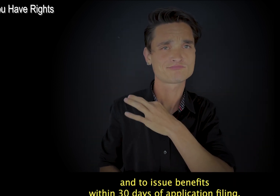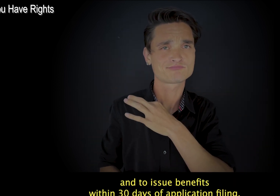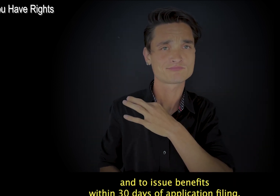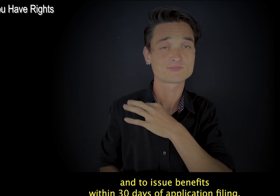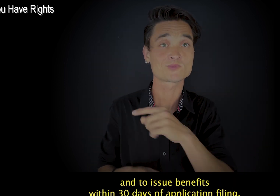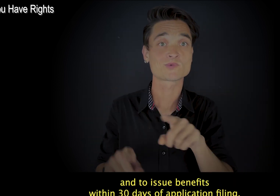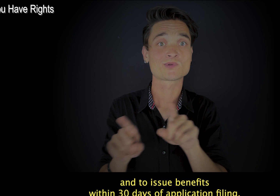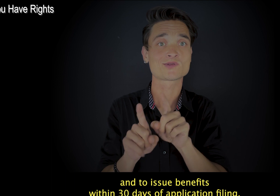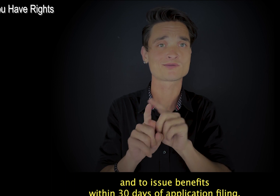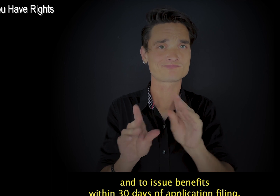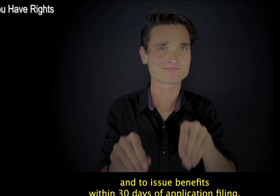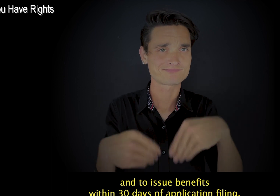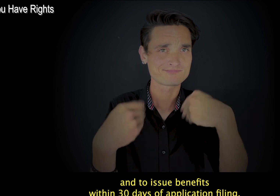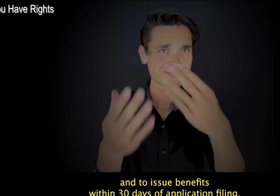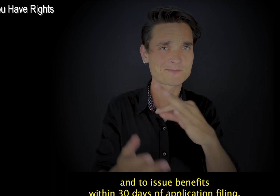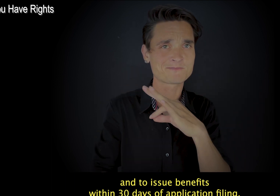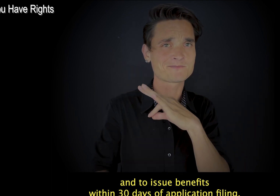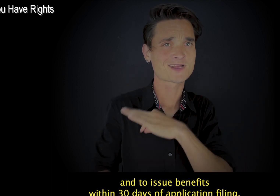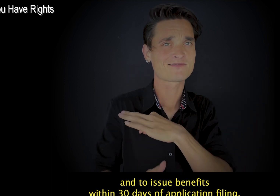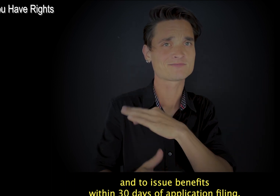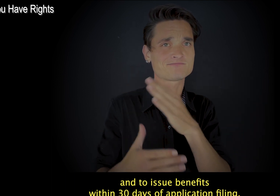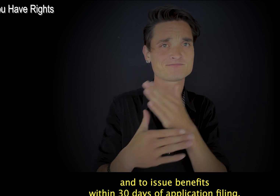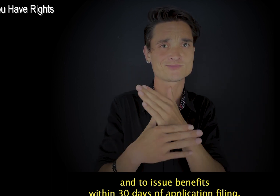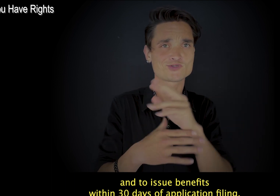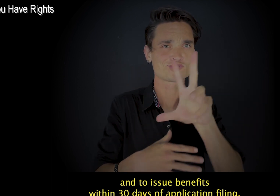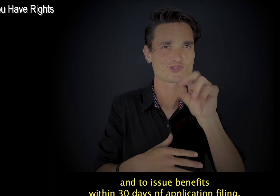and to issue benefits within 30 days of application filing.